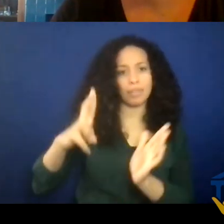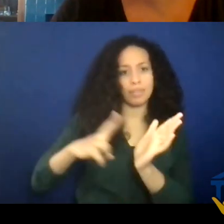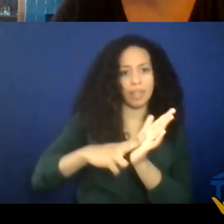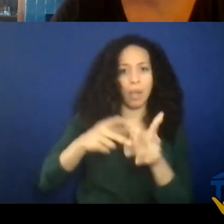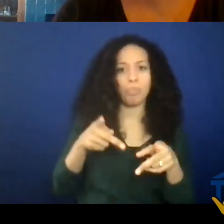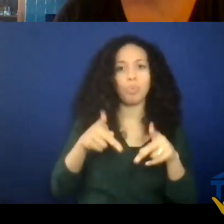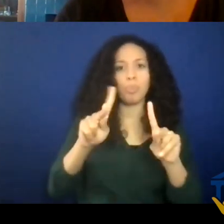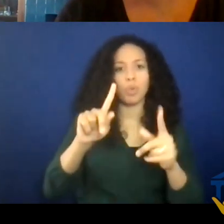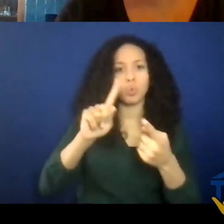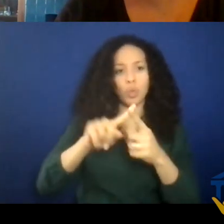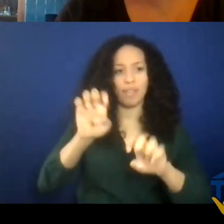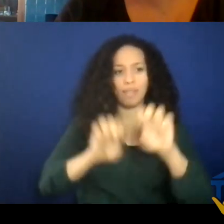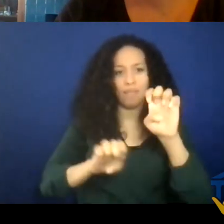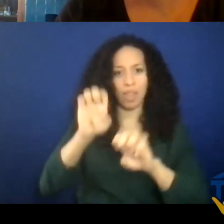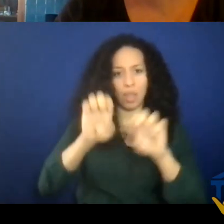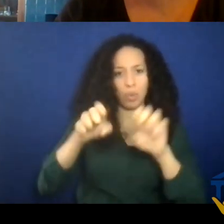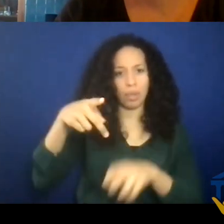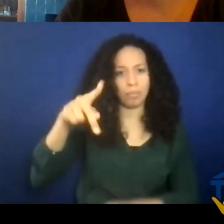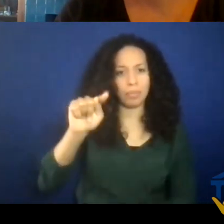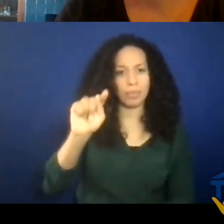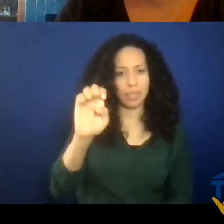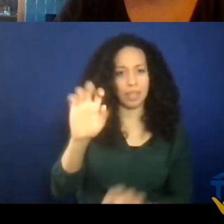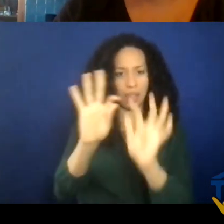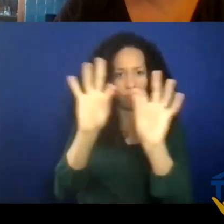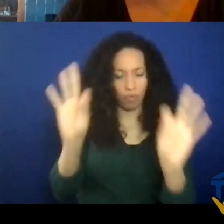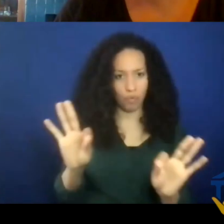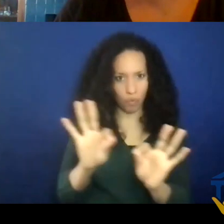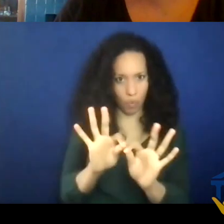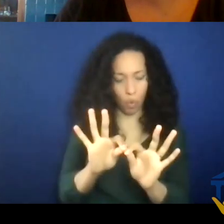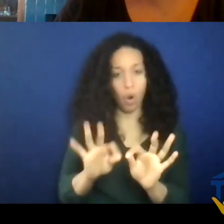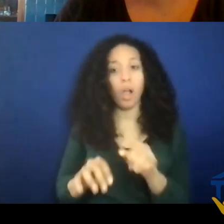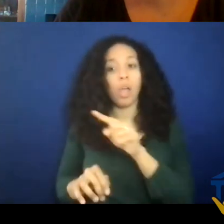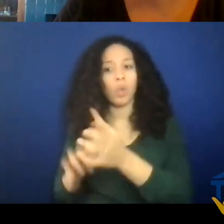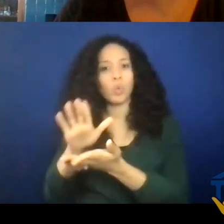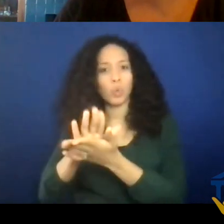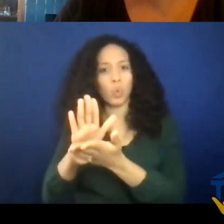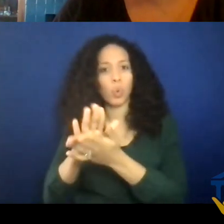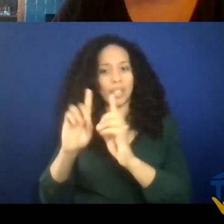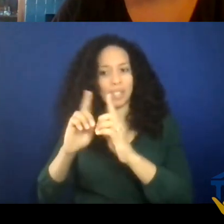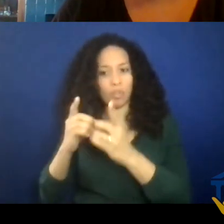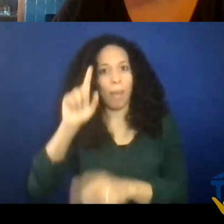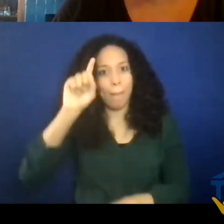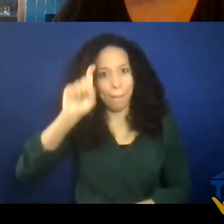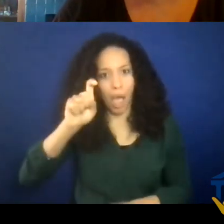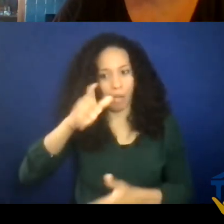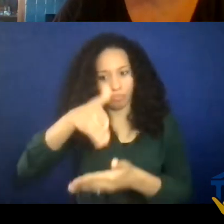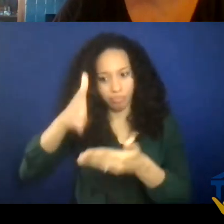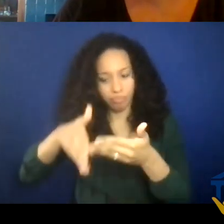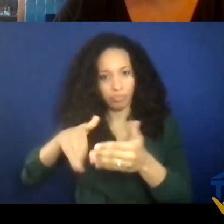the school district will have to complete that evaluation within 60 days, not including summer